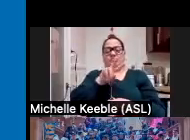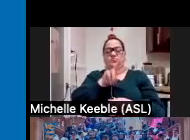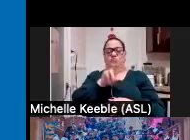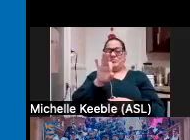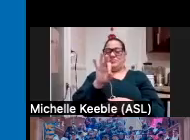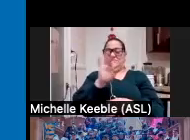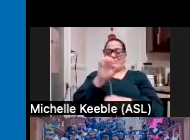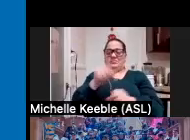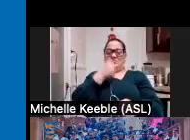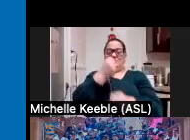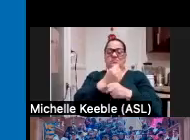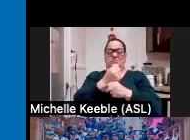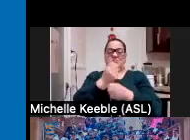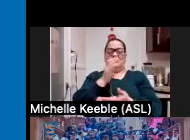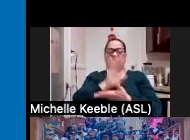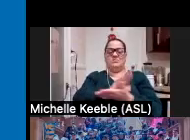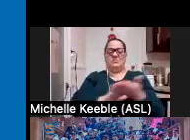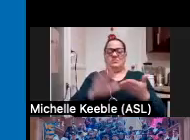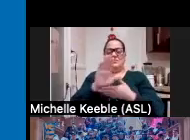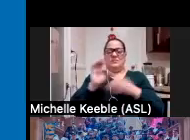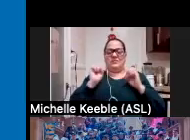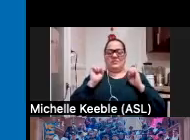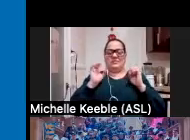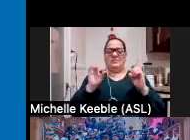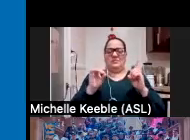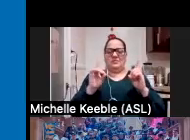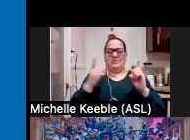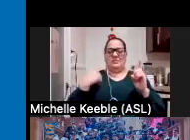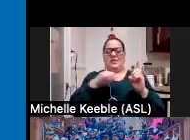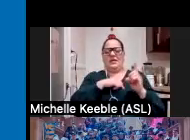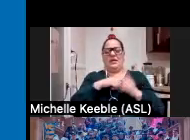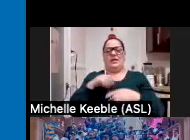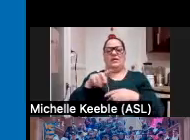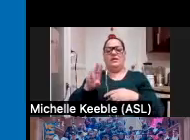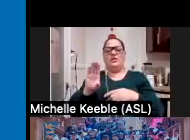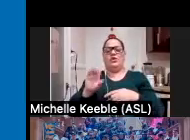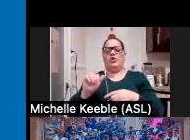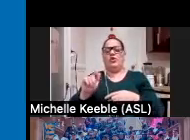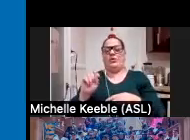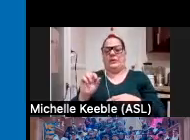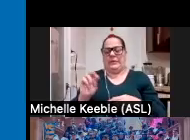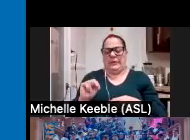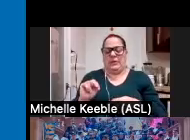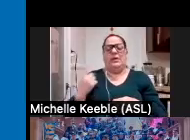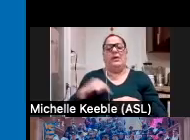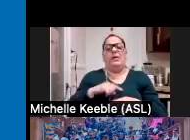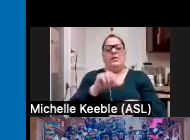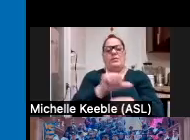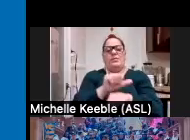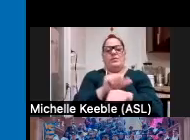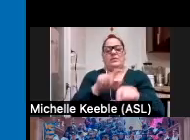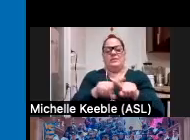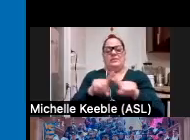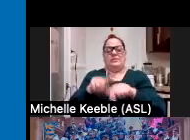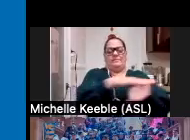in higher ed administration at my alma mater, CUNY. Um, I worked at campuses, Queens College